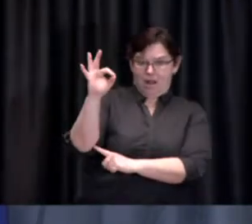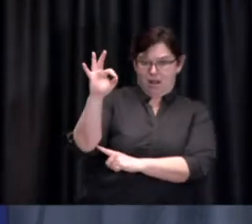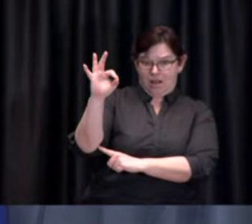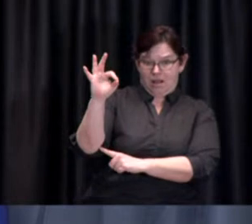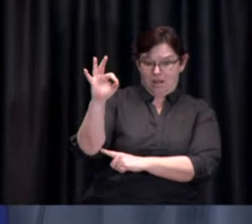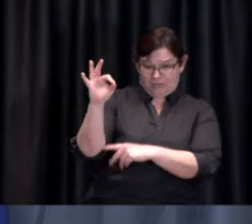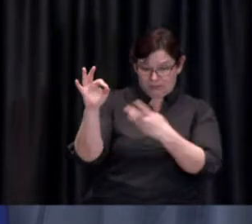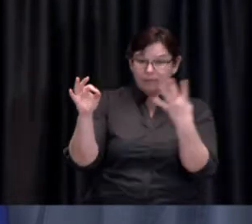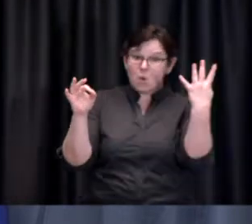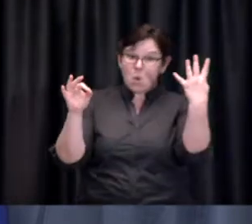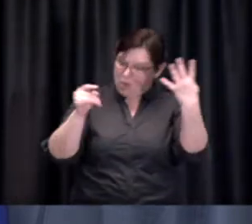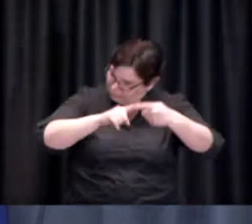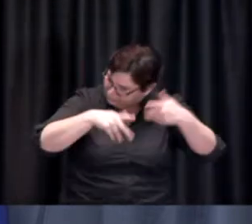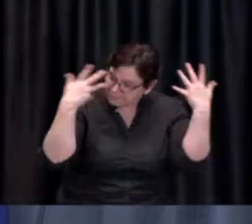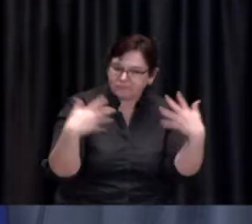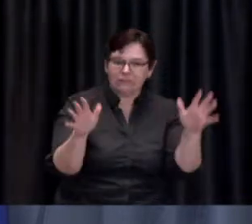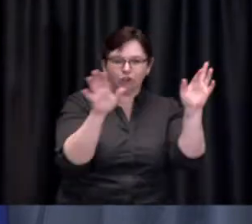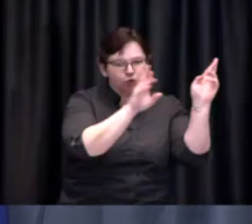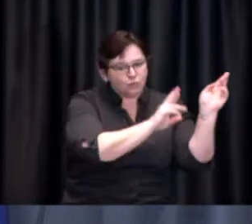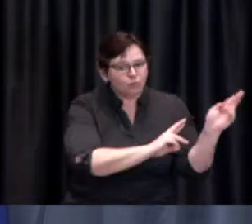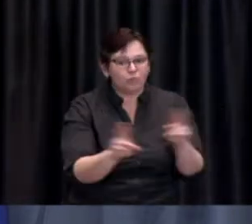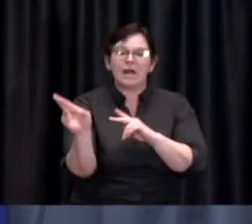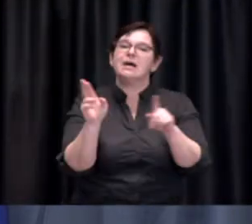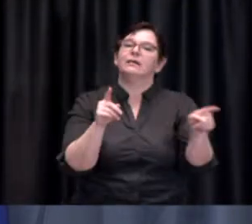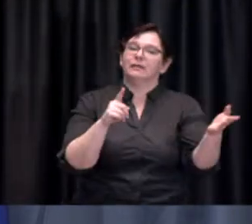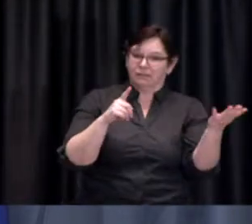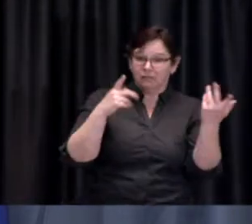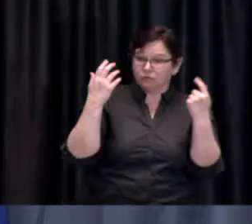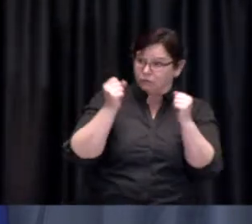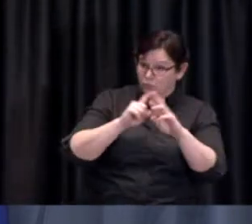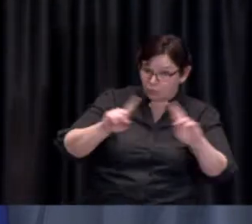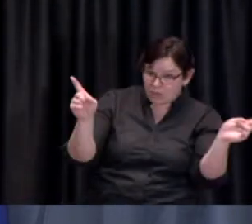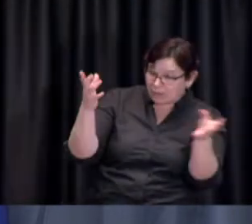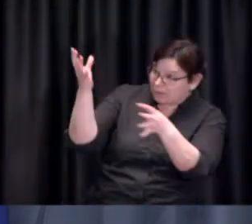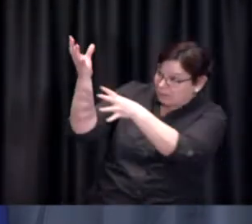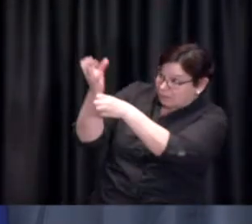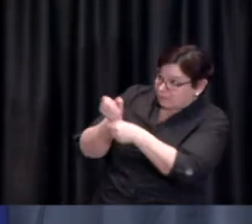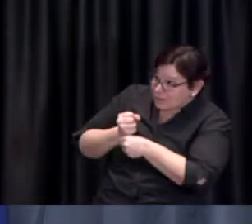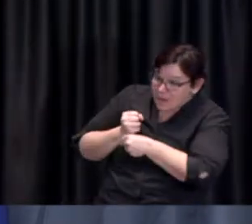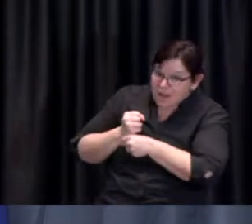as soon as there is enough supply from the Government of Canada and the news on that front is encouraging.